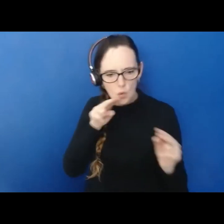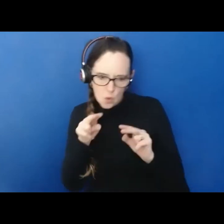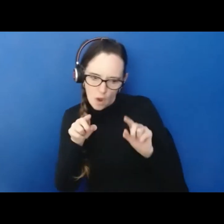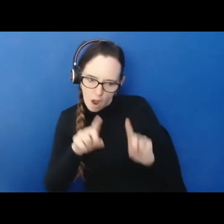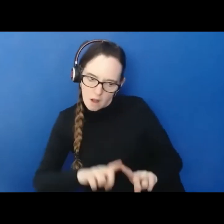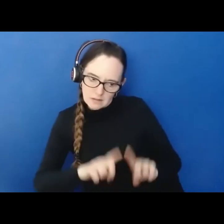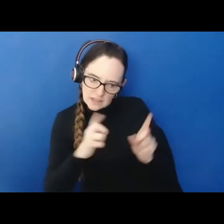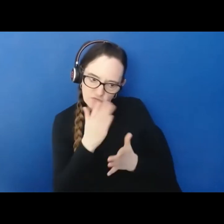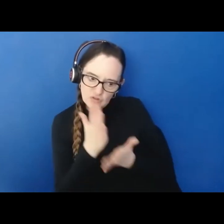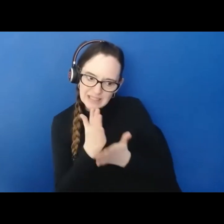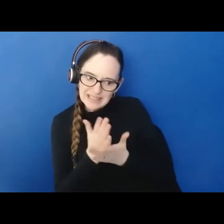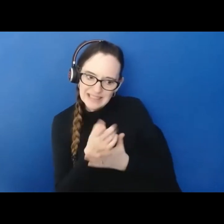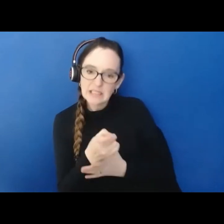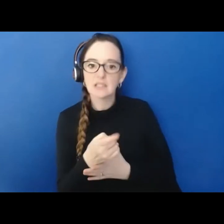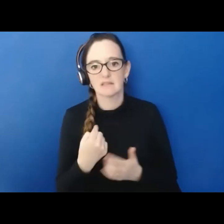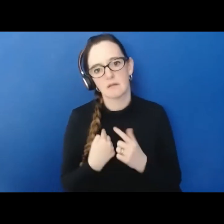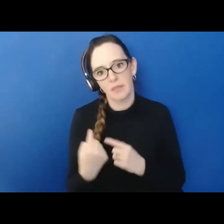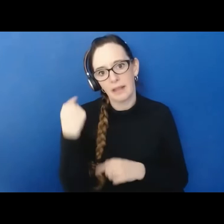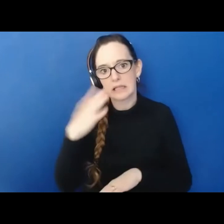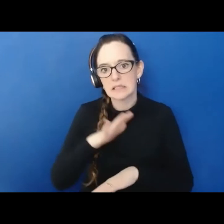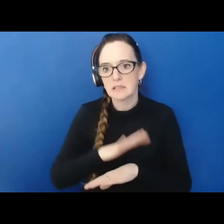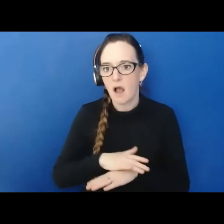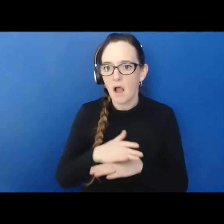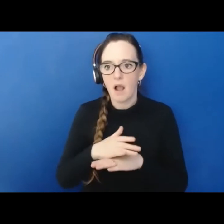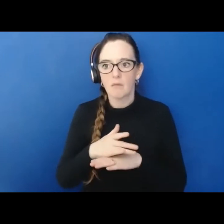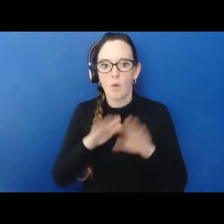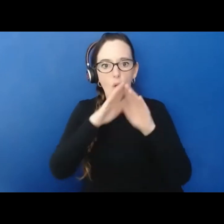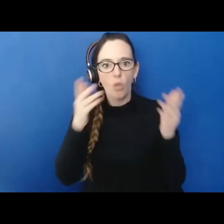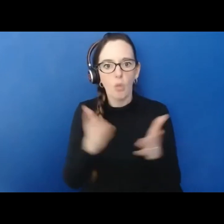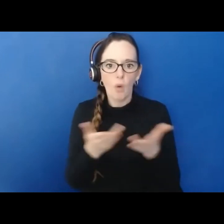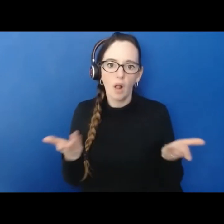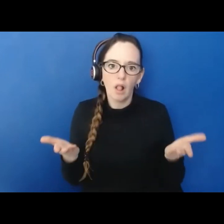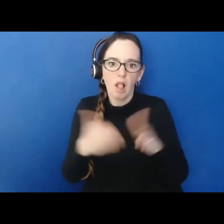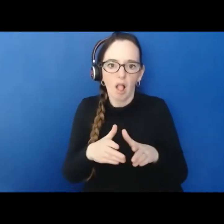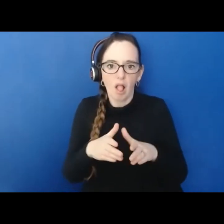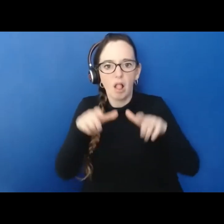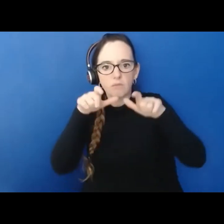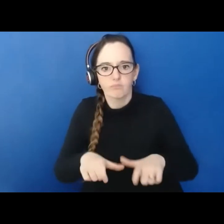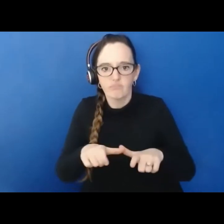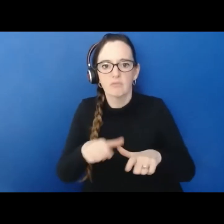We were in lockdown; we were isolated, and we were learning that we were able to communicate